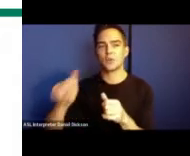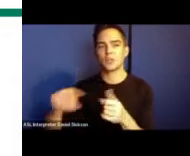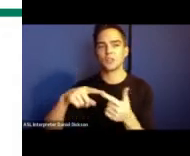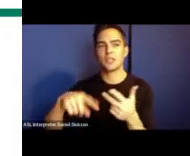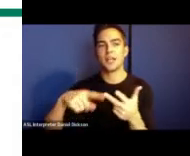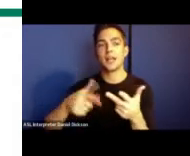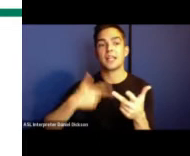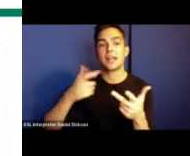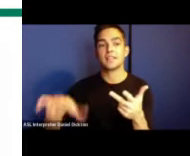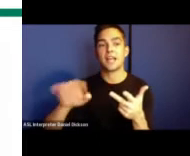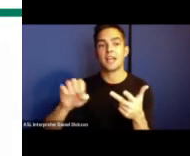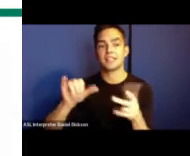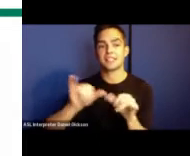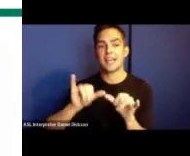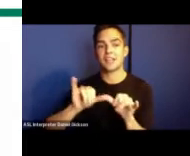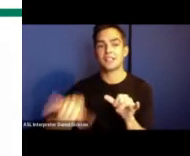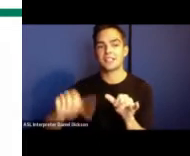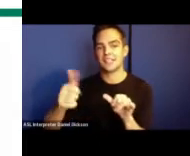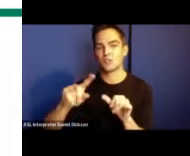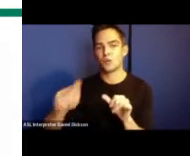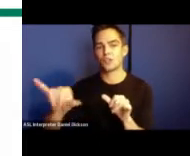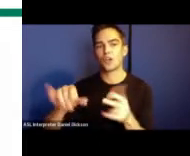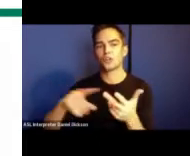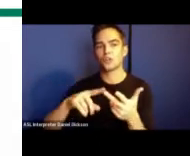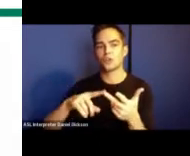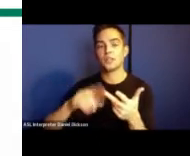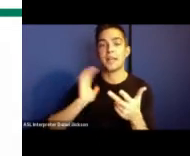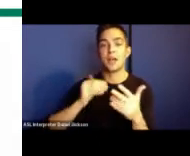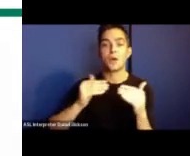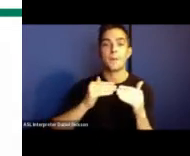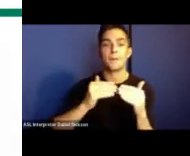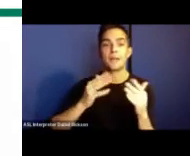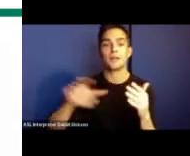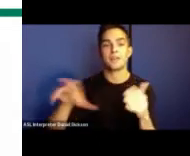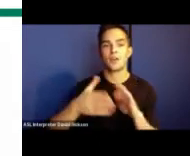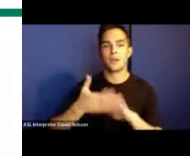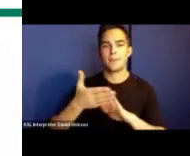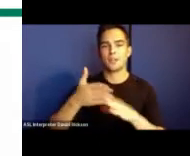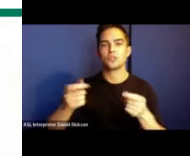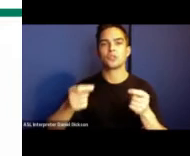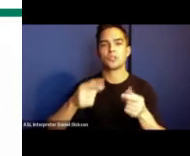scale, which is also 10 questions, and our peers have been ones administering these scales and monitoring the